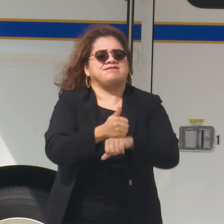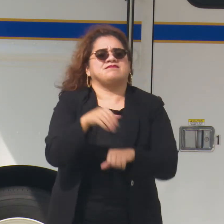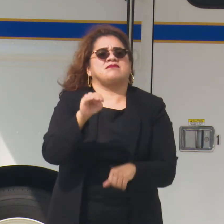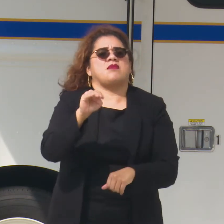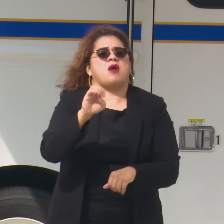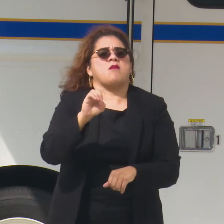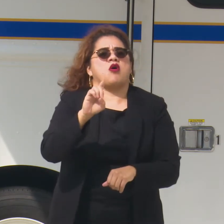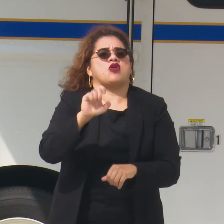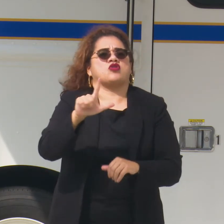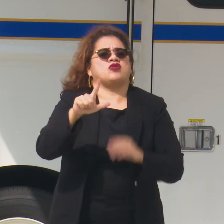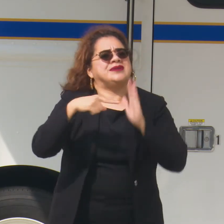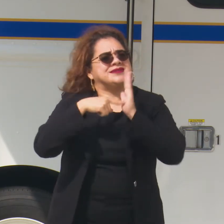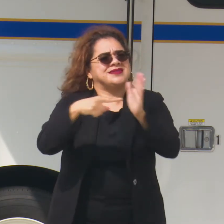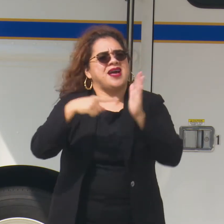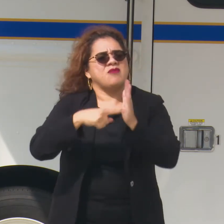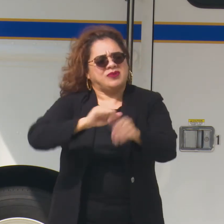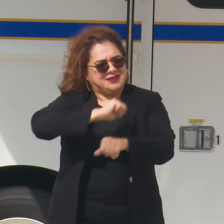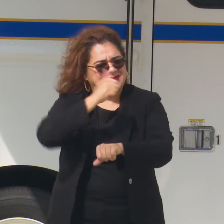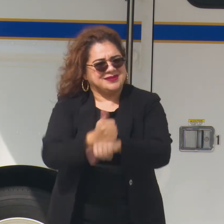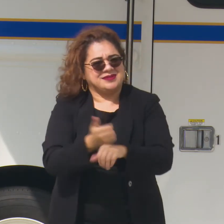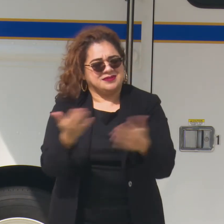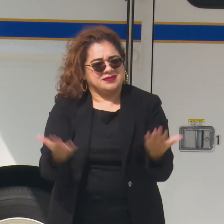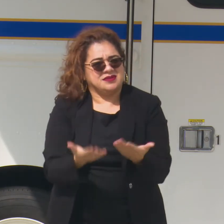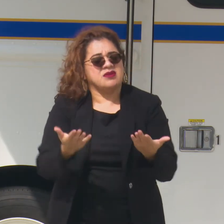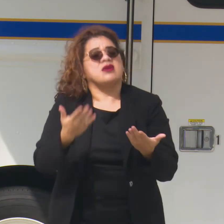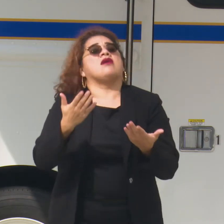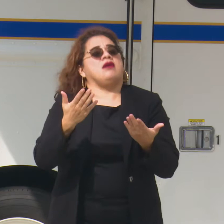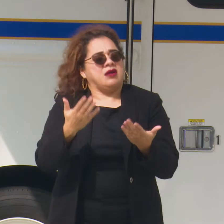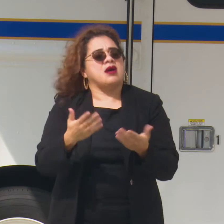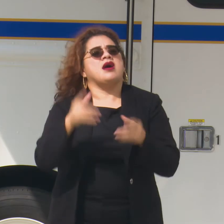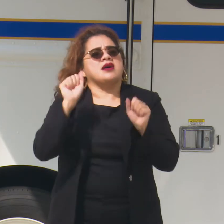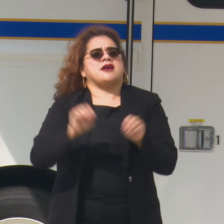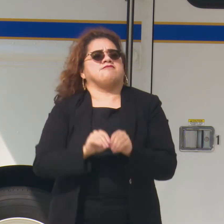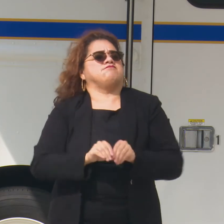the country. We believe that the model that we are launching today specifically